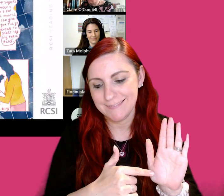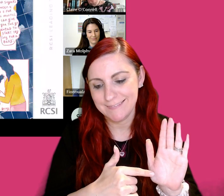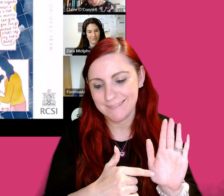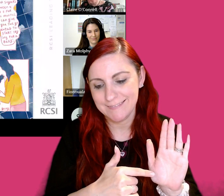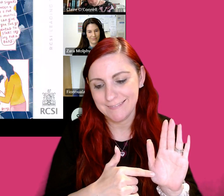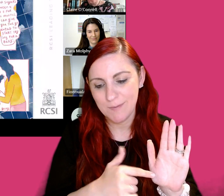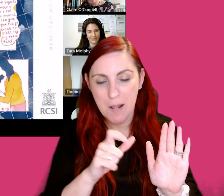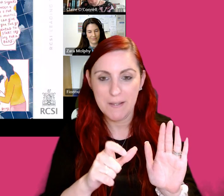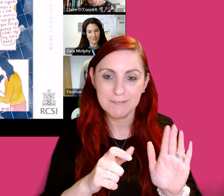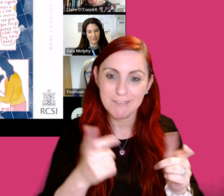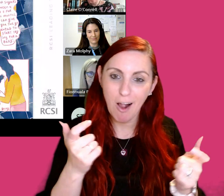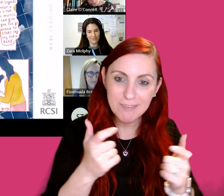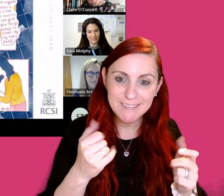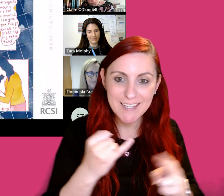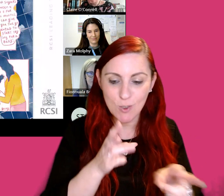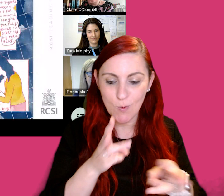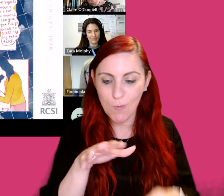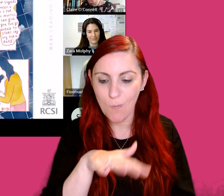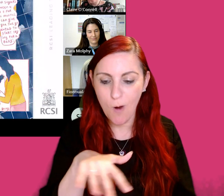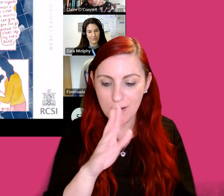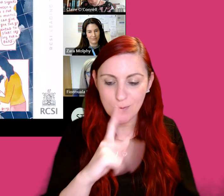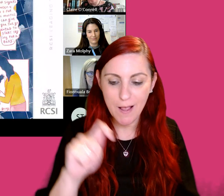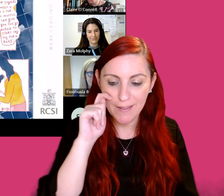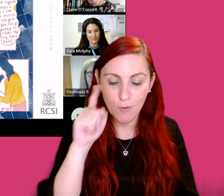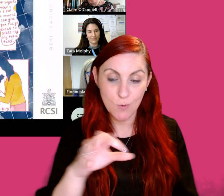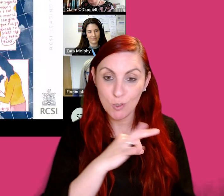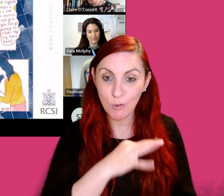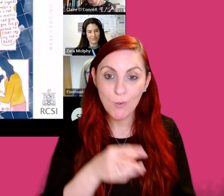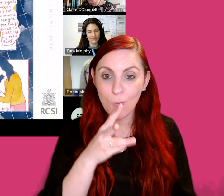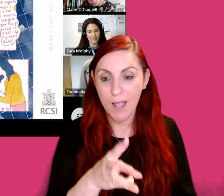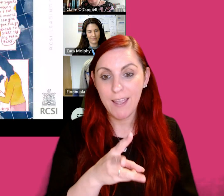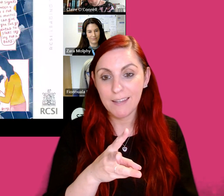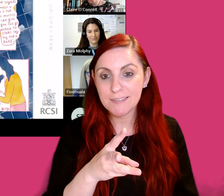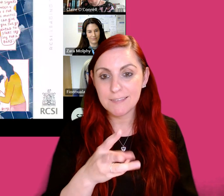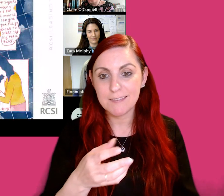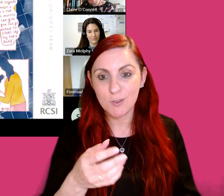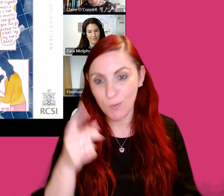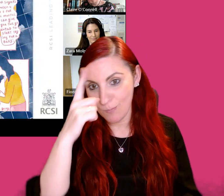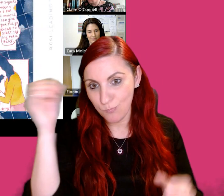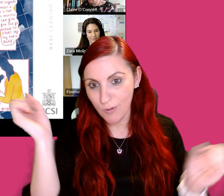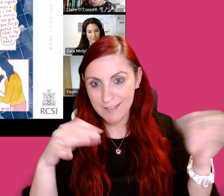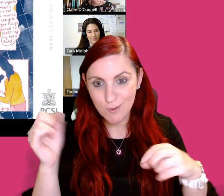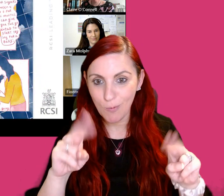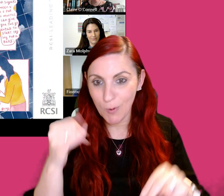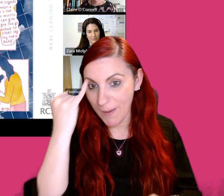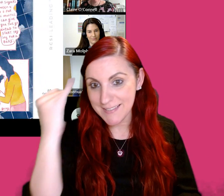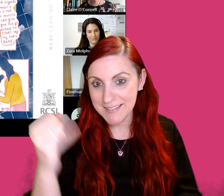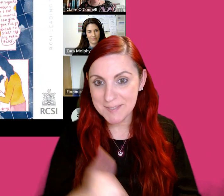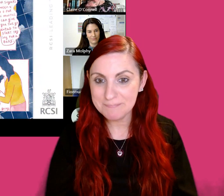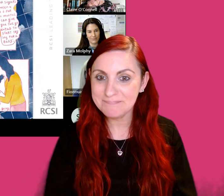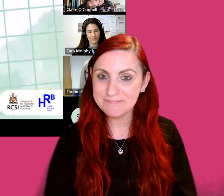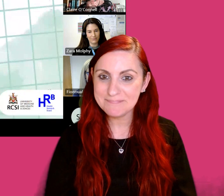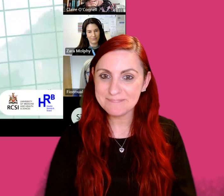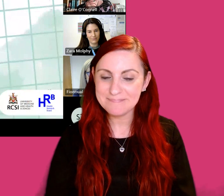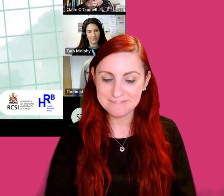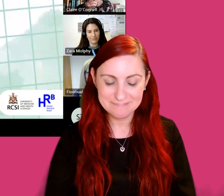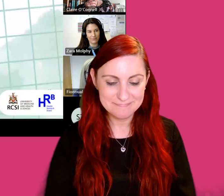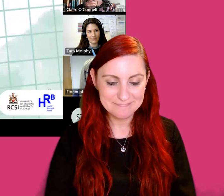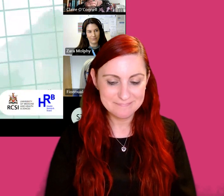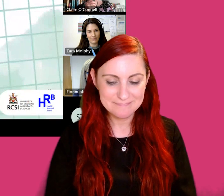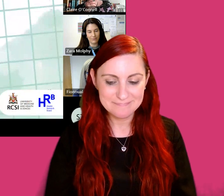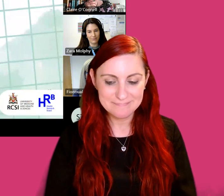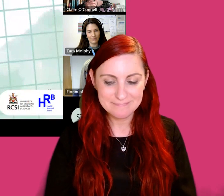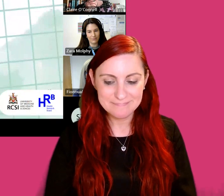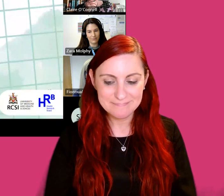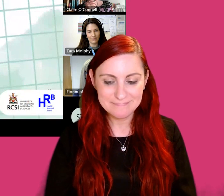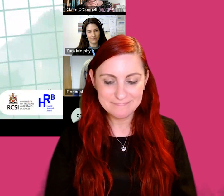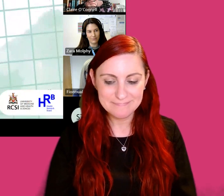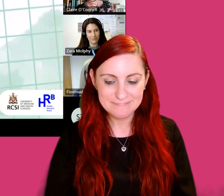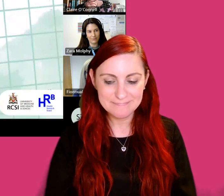I think it's a very uh very good way to kind of brainstorm new ideas um the topics that uh came